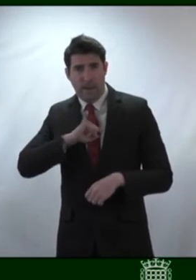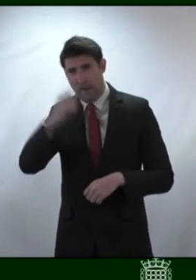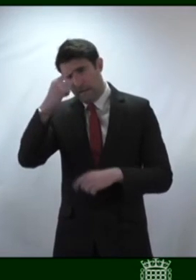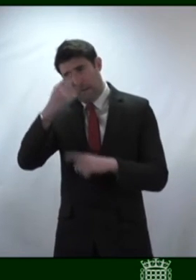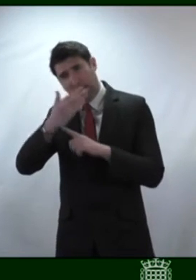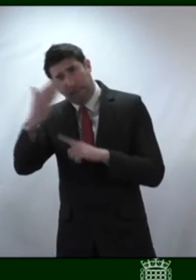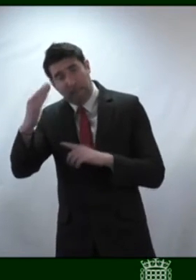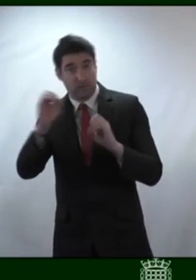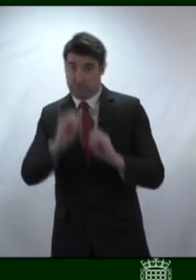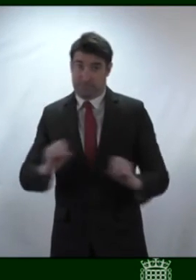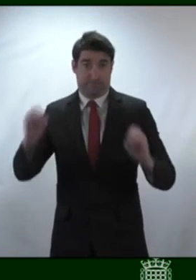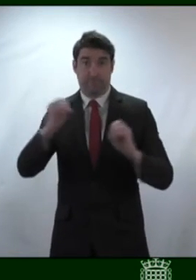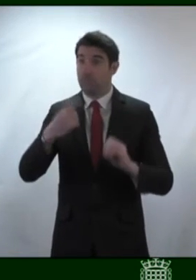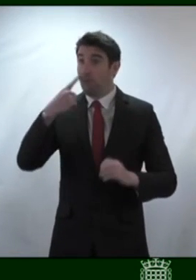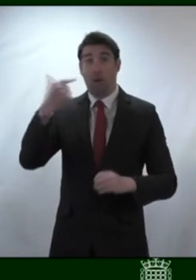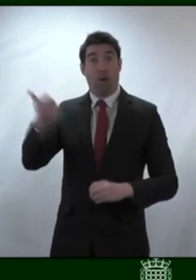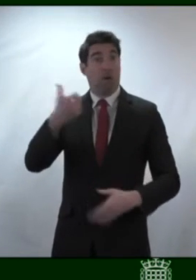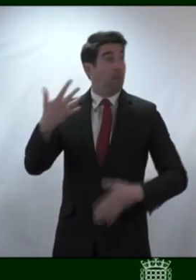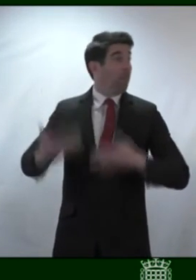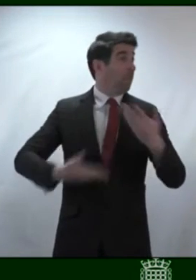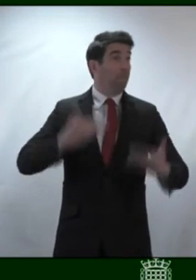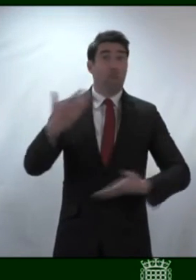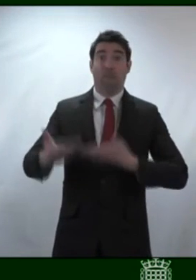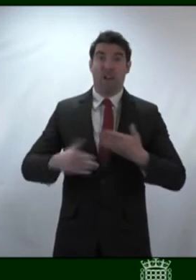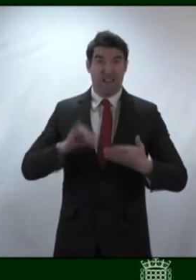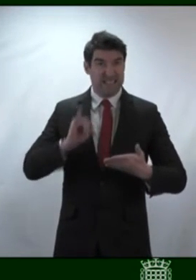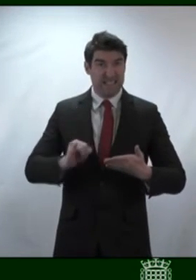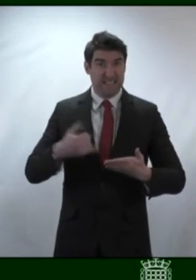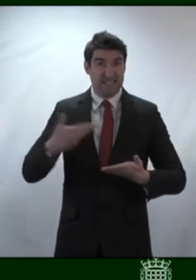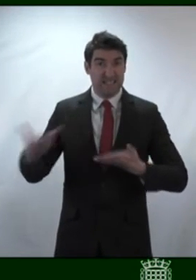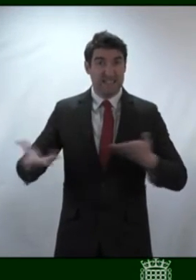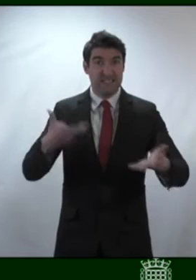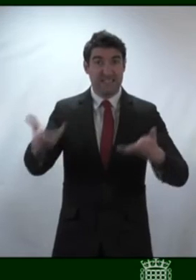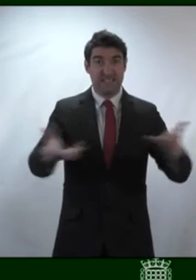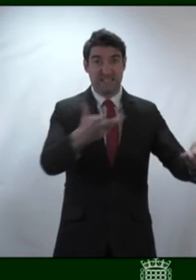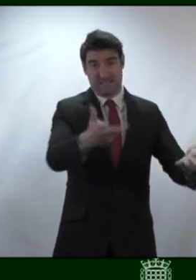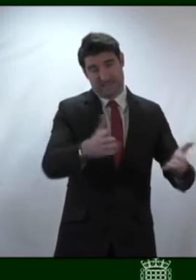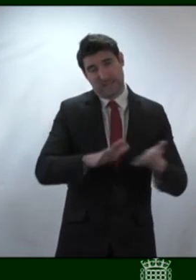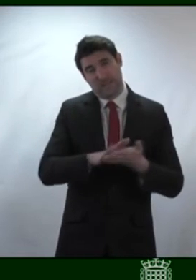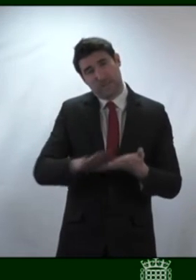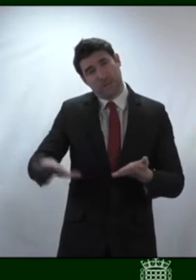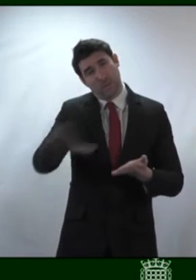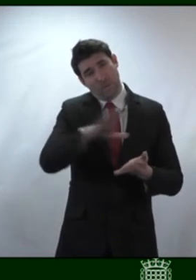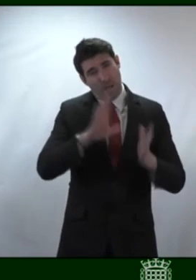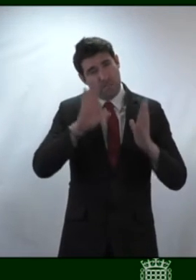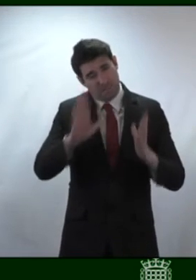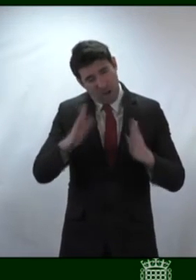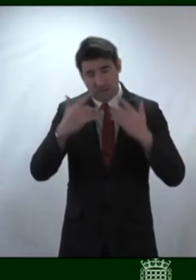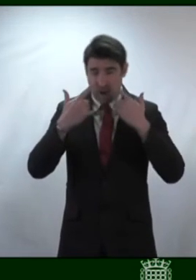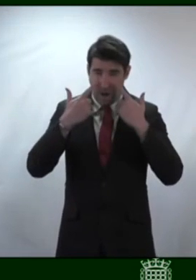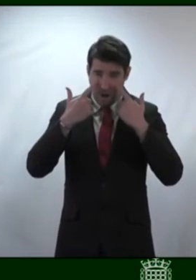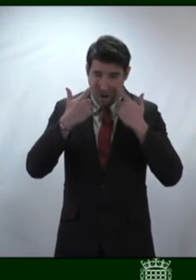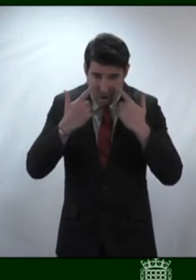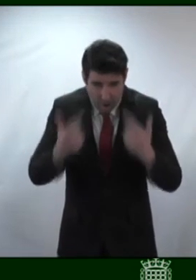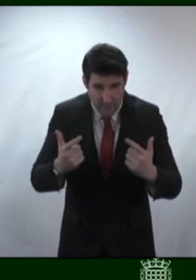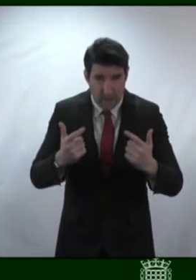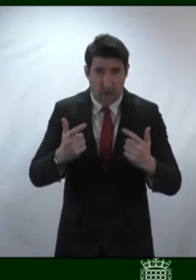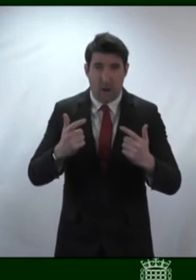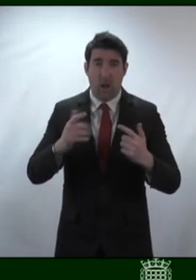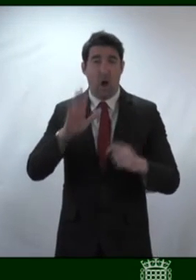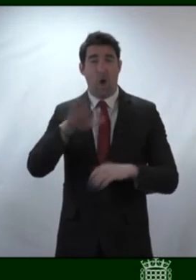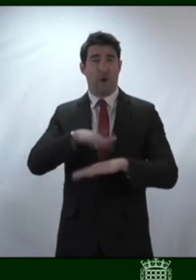absolutely right that we should exercise extreme caution in the way we celebrate Christmas. We